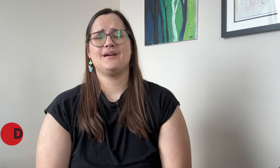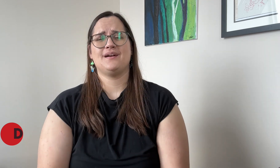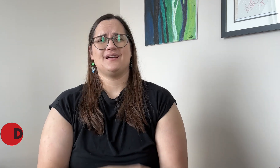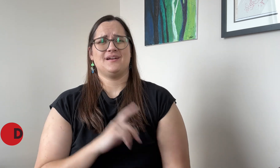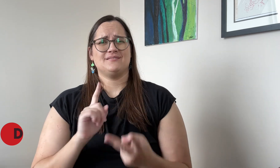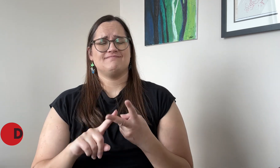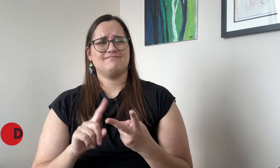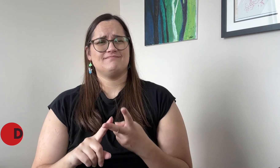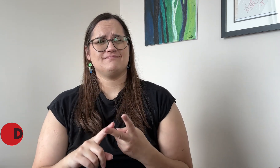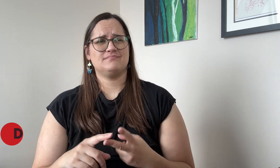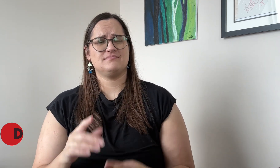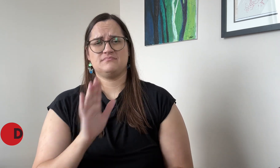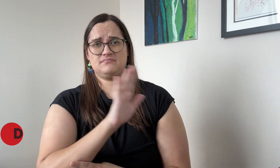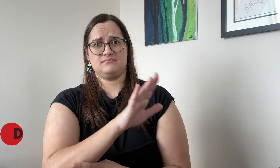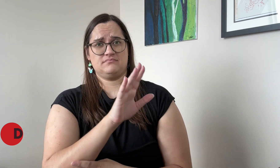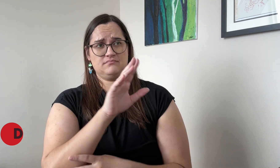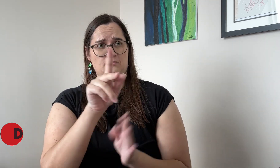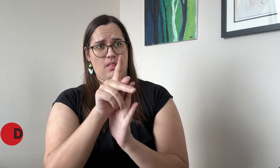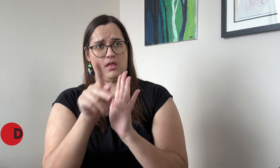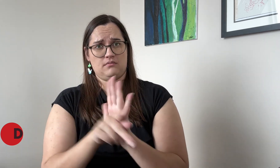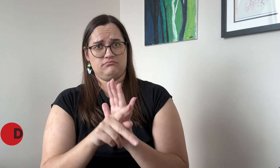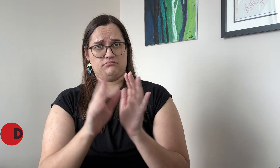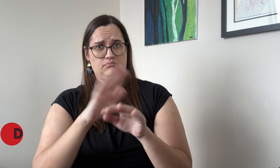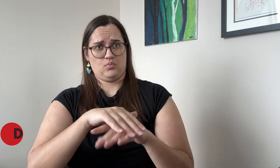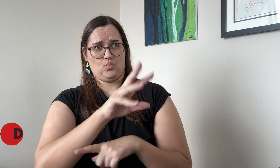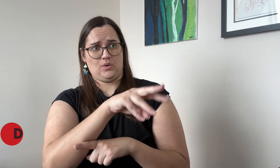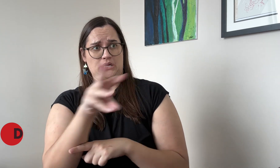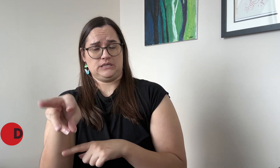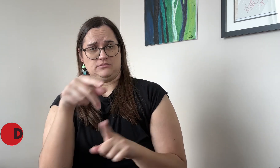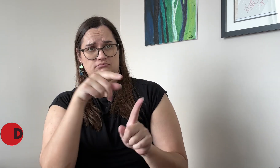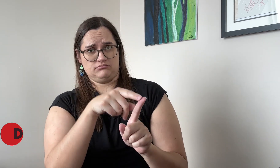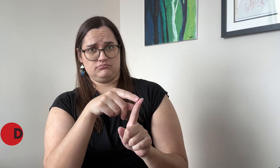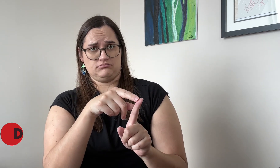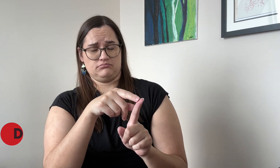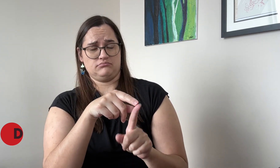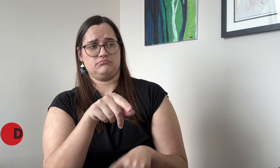2) The policy on their website, while I compliment them for recognizing